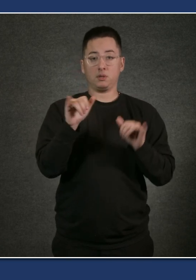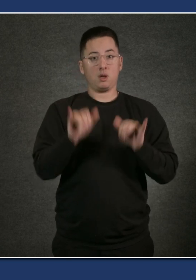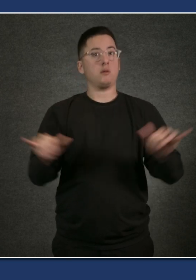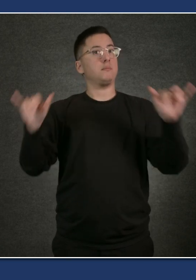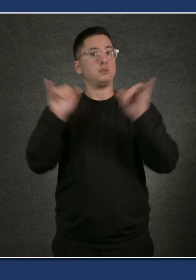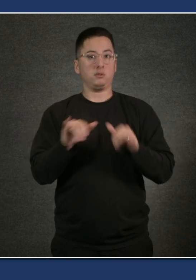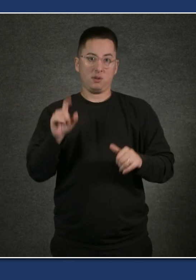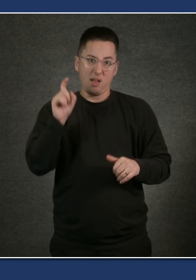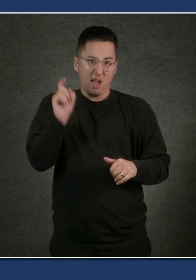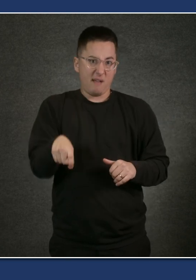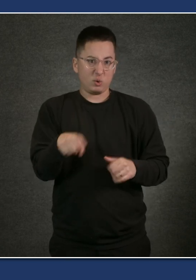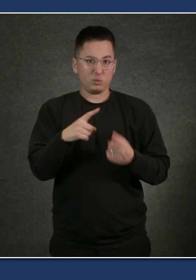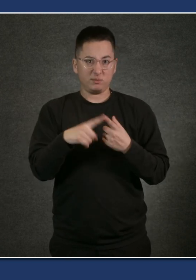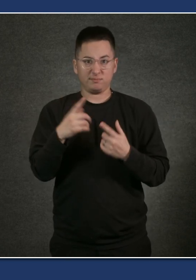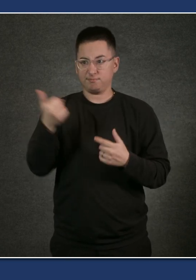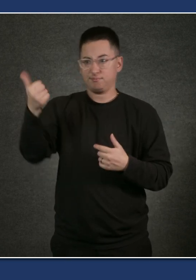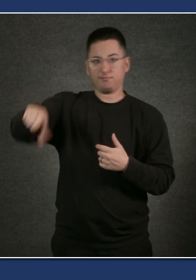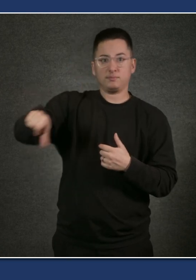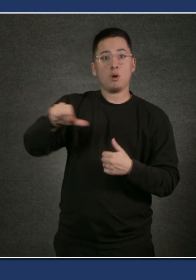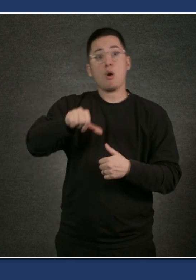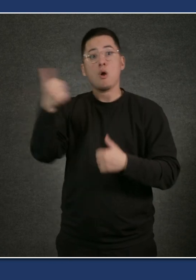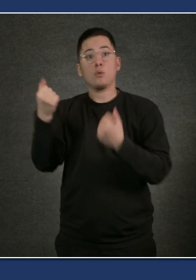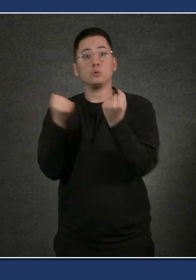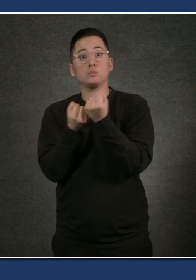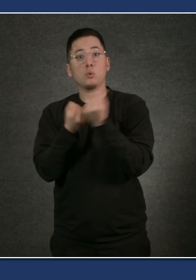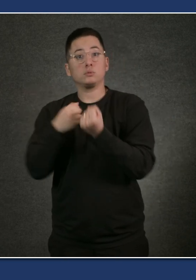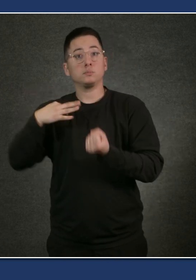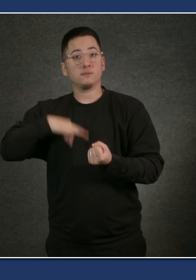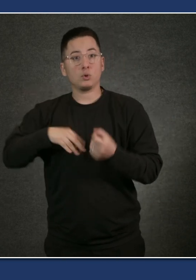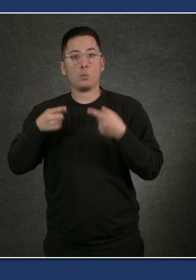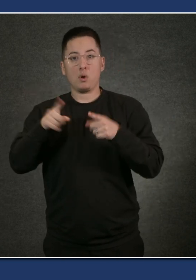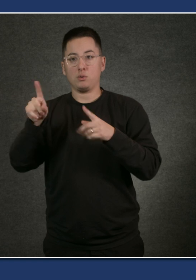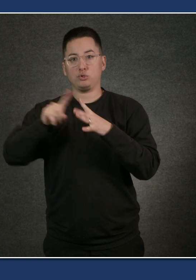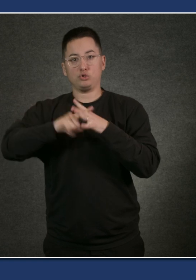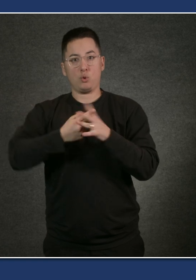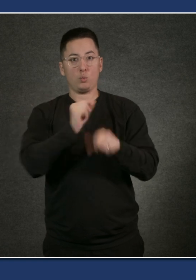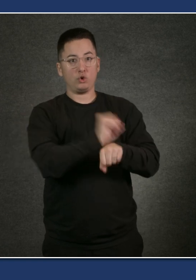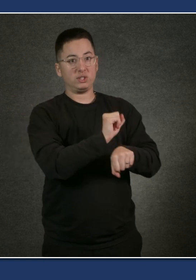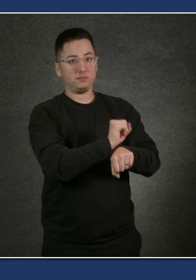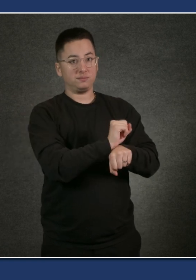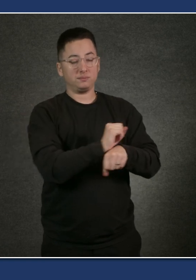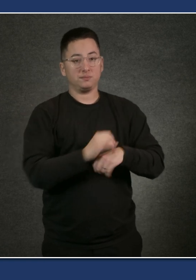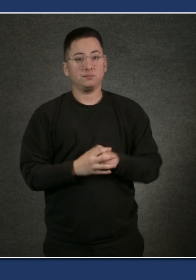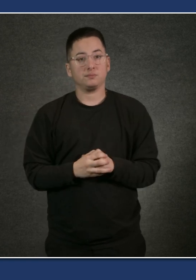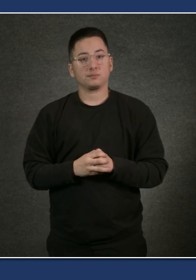And he has a spinal cord injury. He continues to work in his career and has no plans to retire soon.